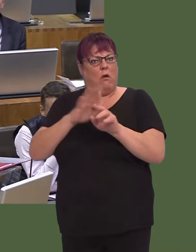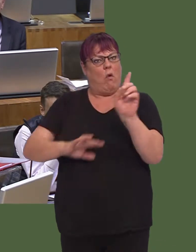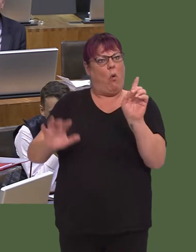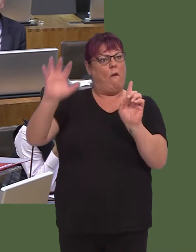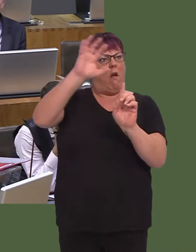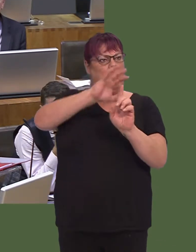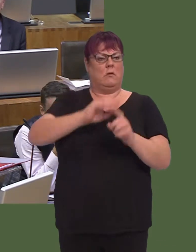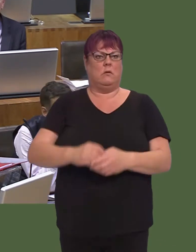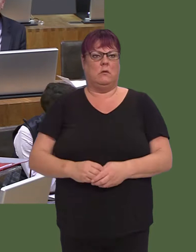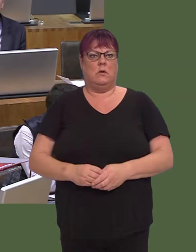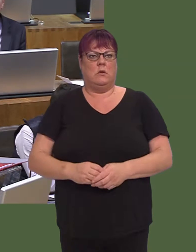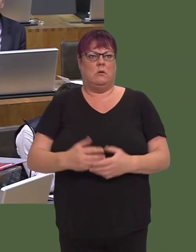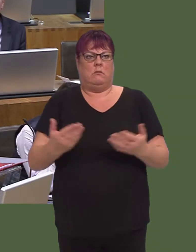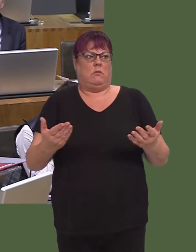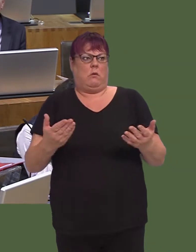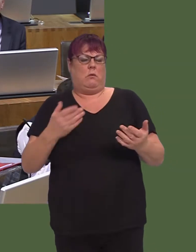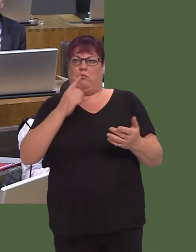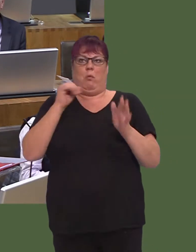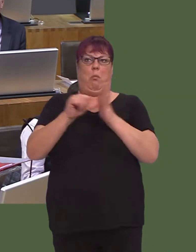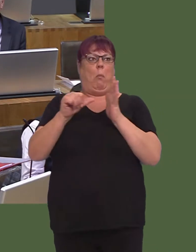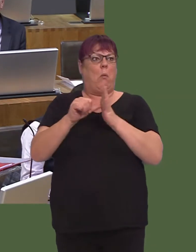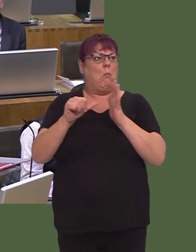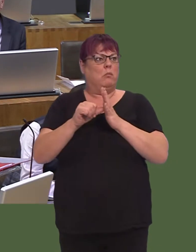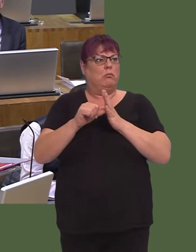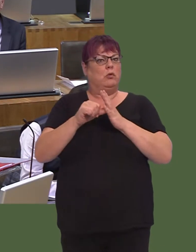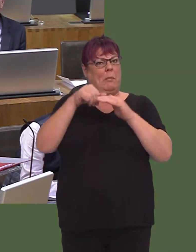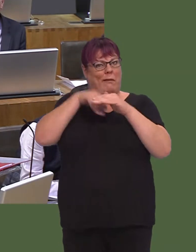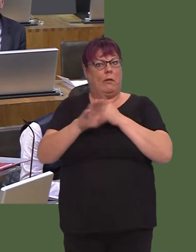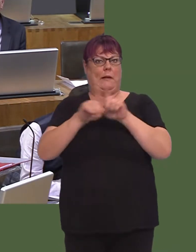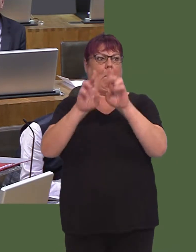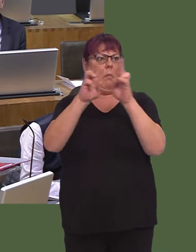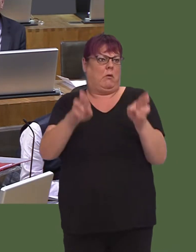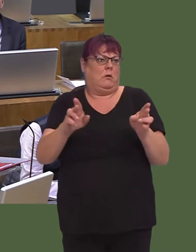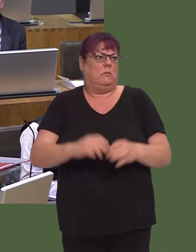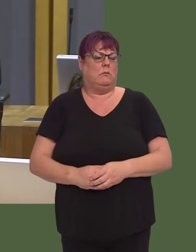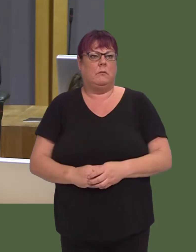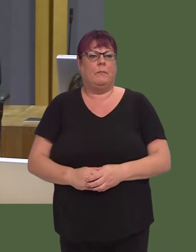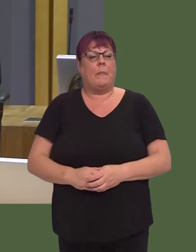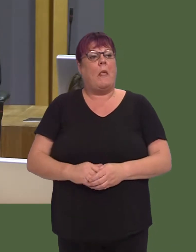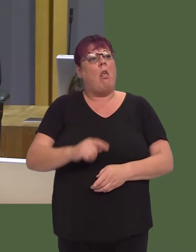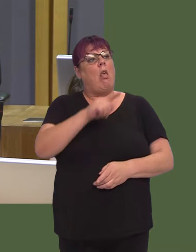So, the Scots have no problem with being inside British embassies when it suits them. I don't see a problem with that, as long as the presence is there.